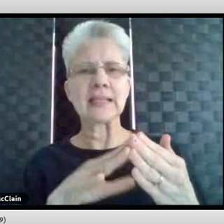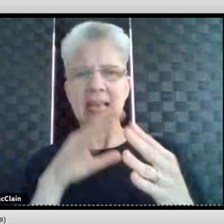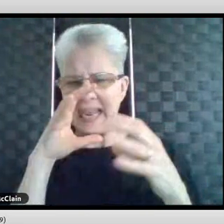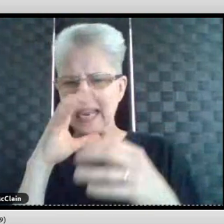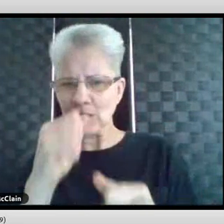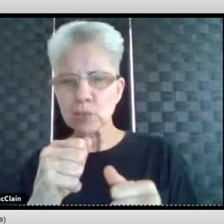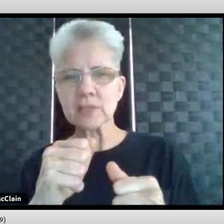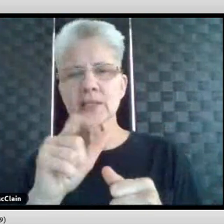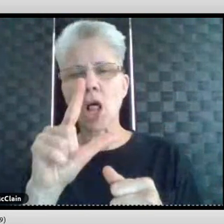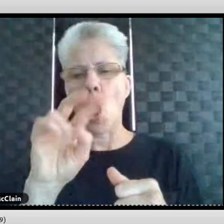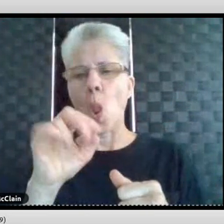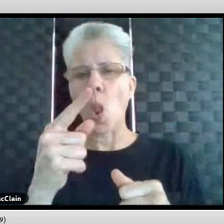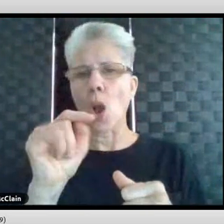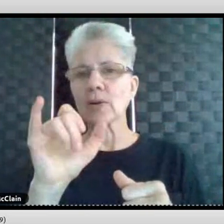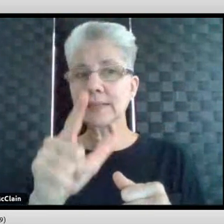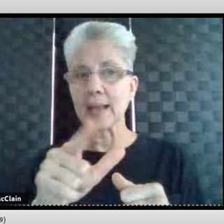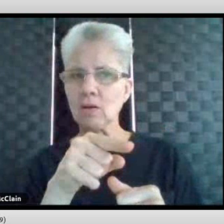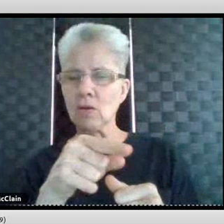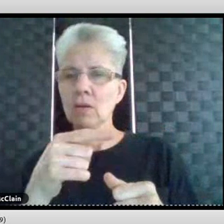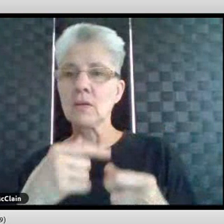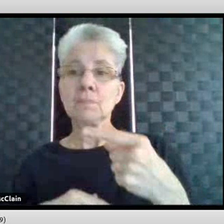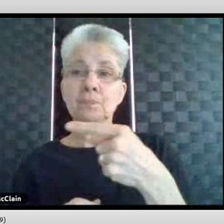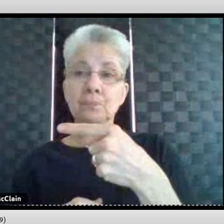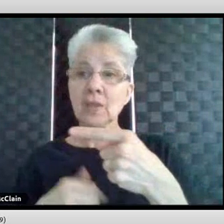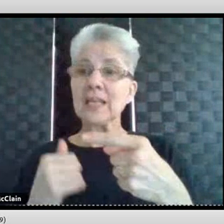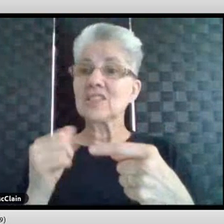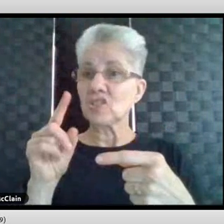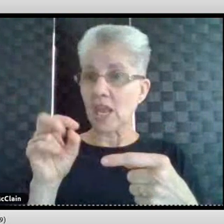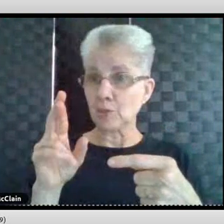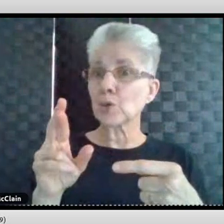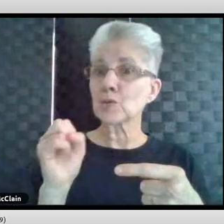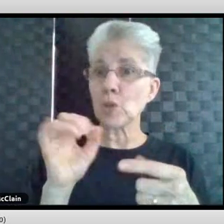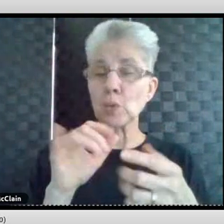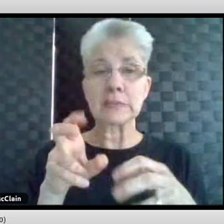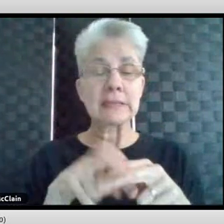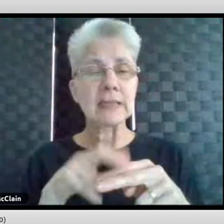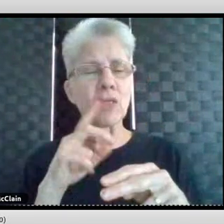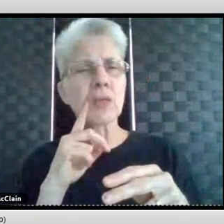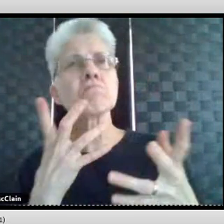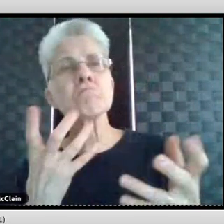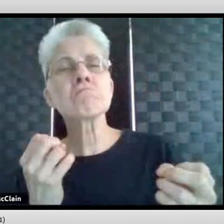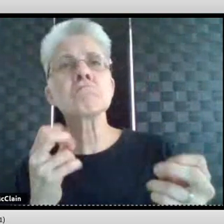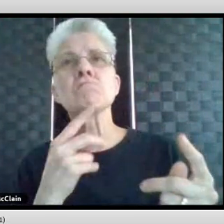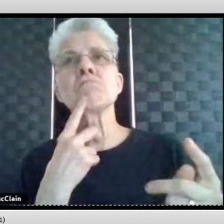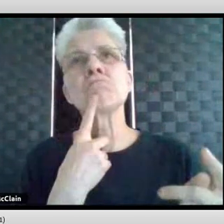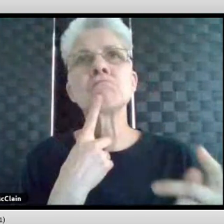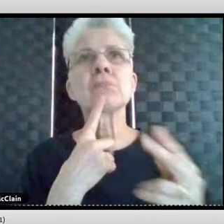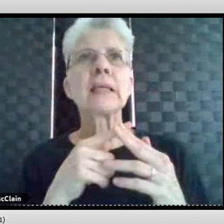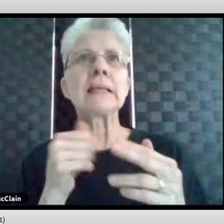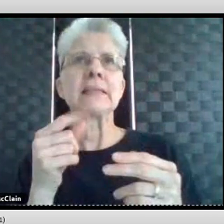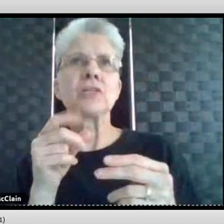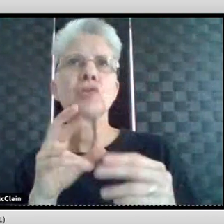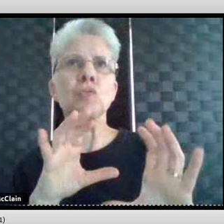I'll give you one to begin with. It might be gender. So, you think down and you think, "Okay, in the gender category,